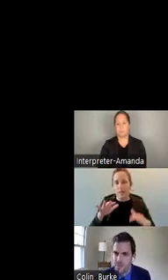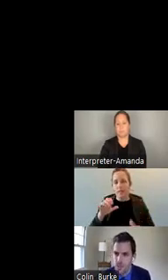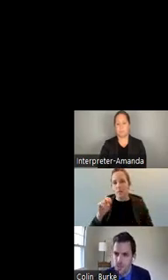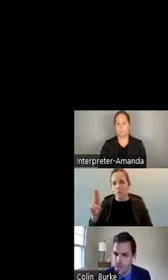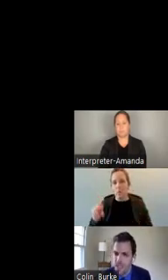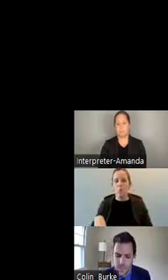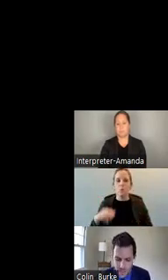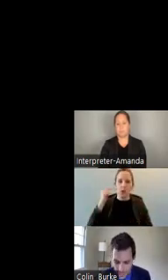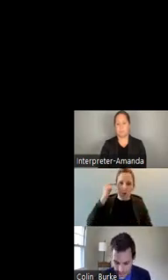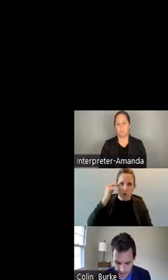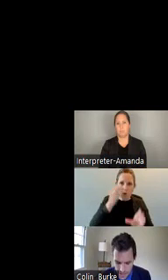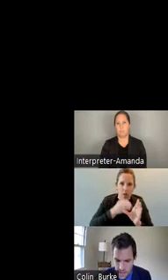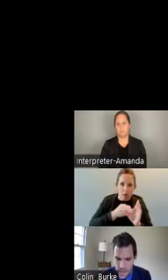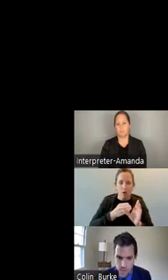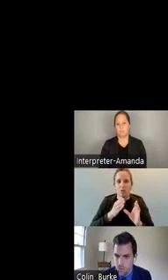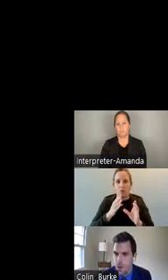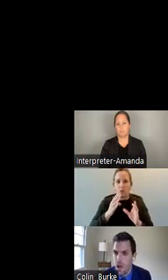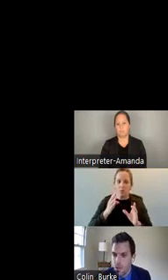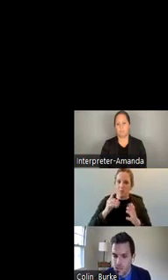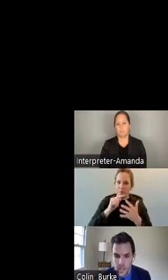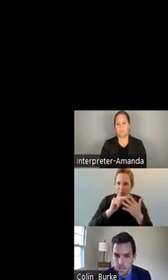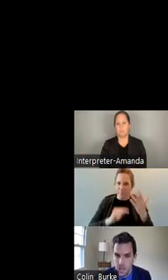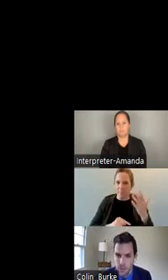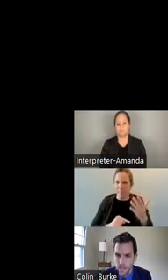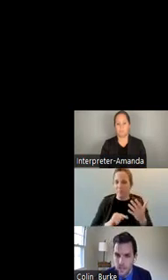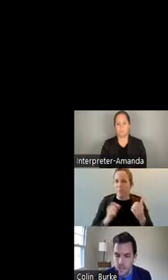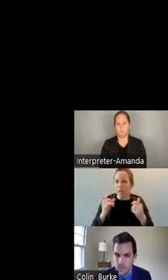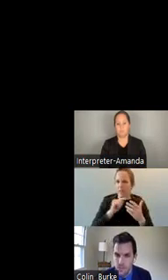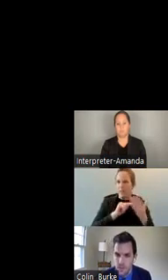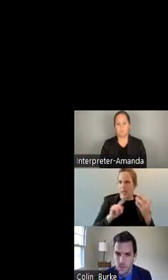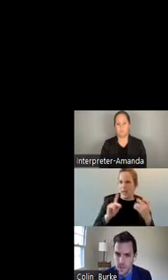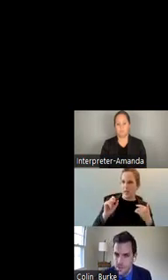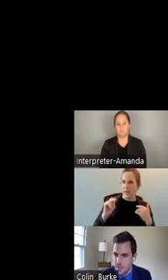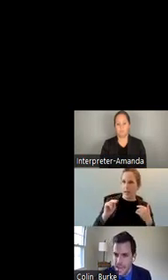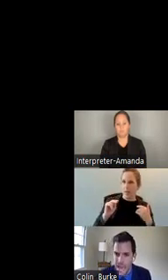dysfunction many of the same things that Catherine and Paul talked about right you know this is an